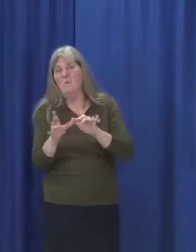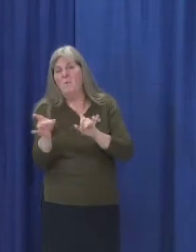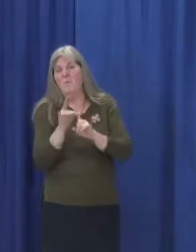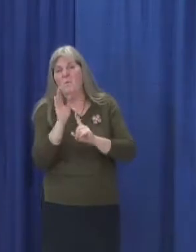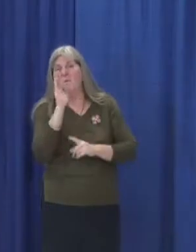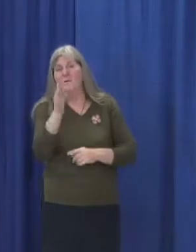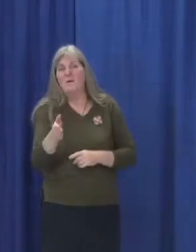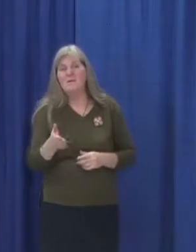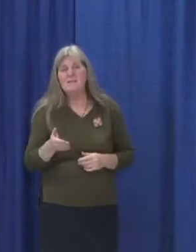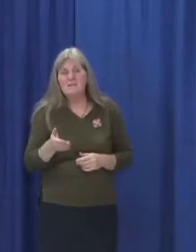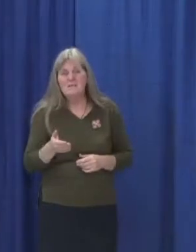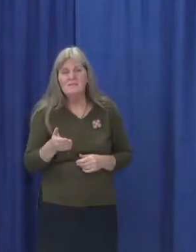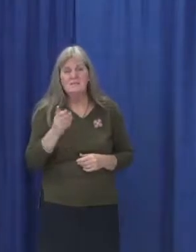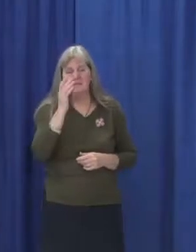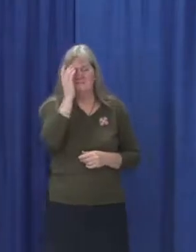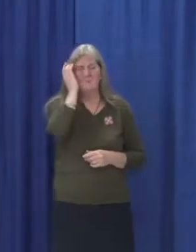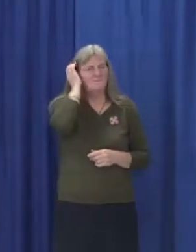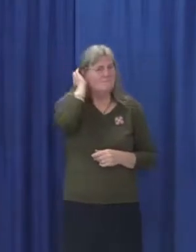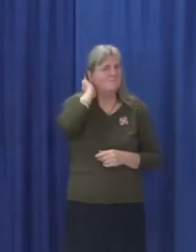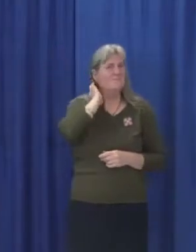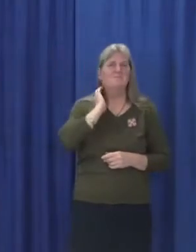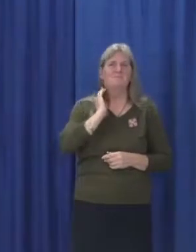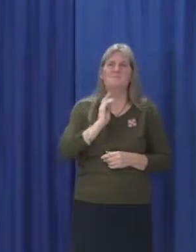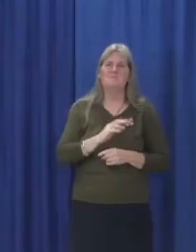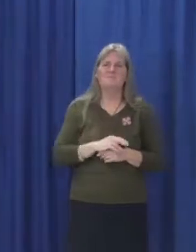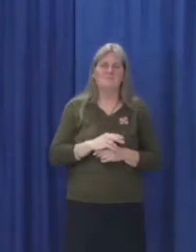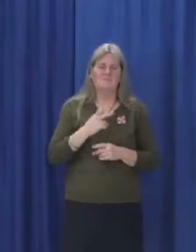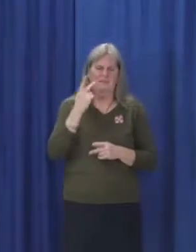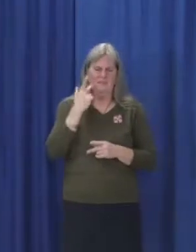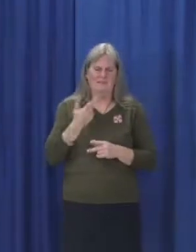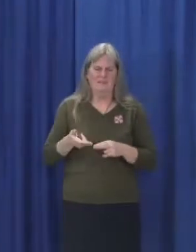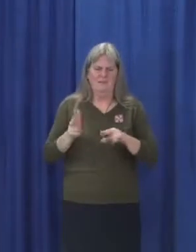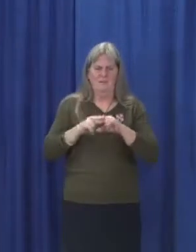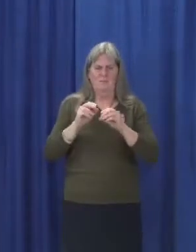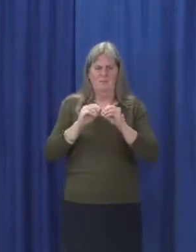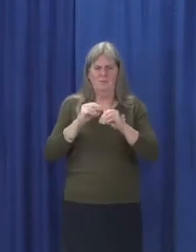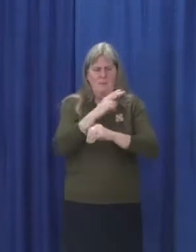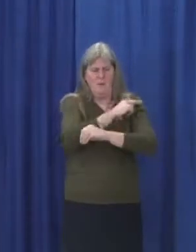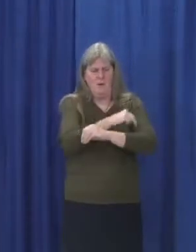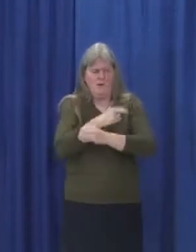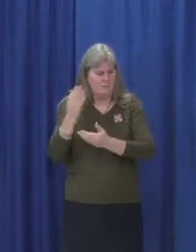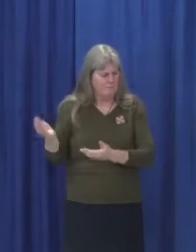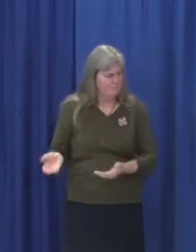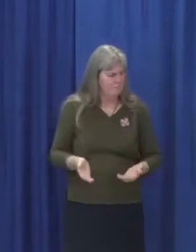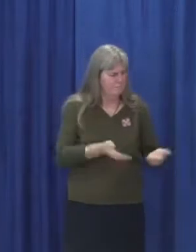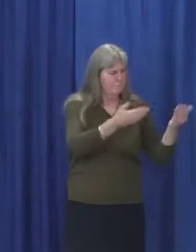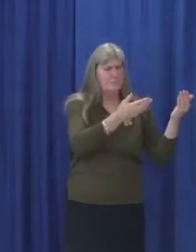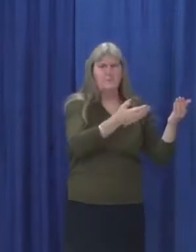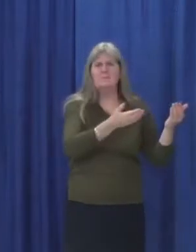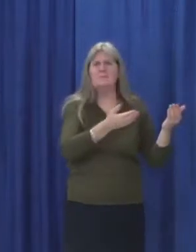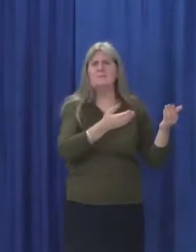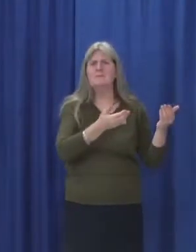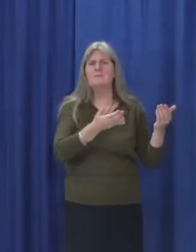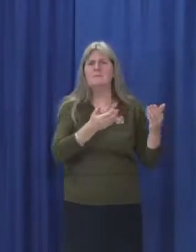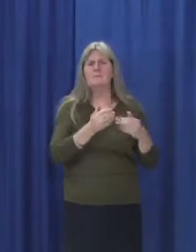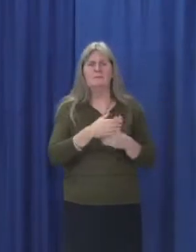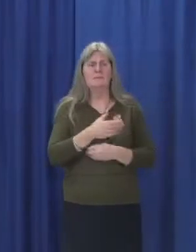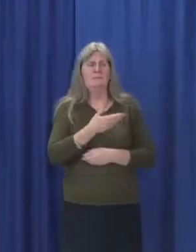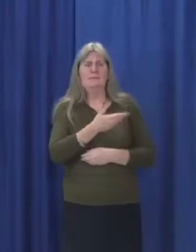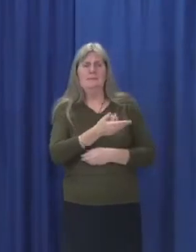to see increases to people being hospitalized, good people being hospitalized these are the